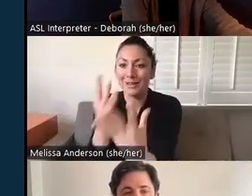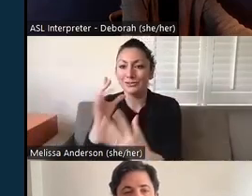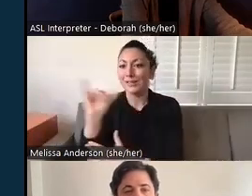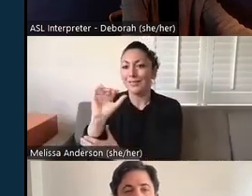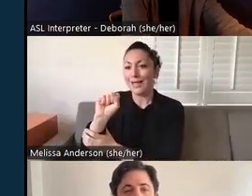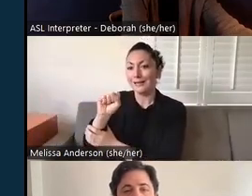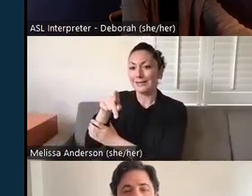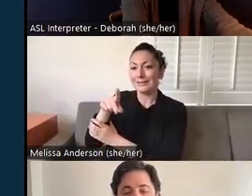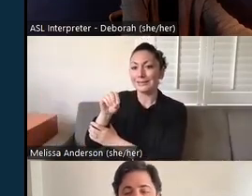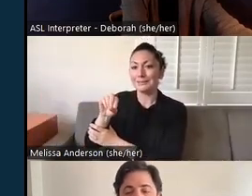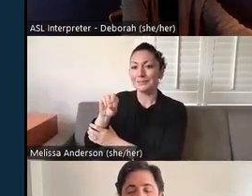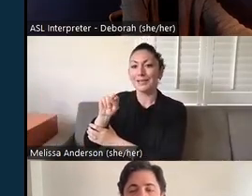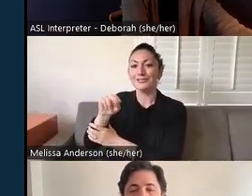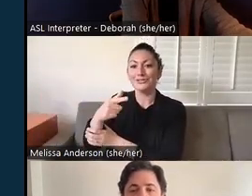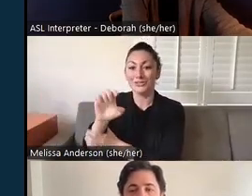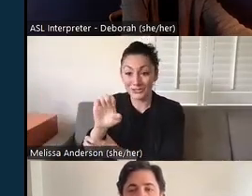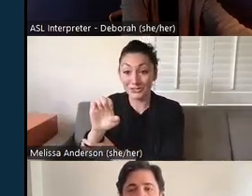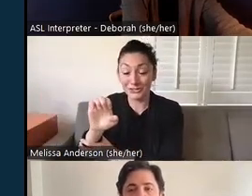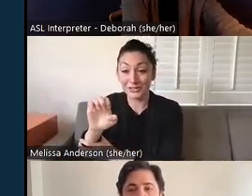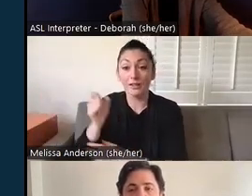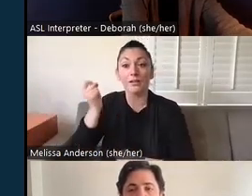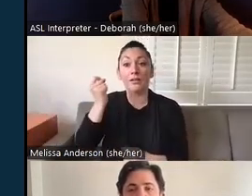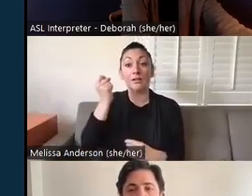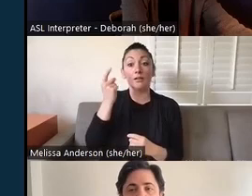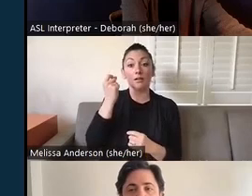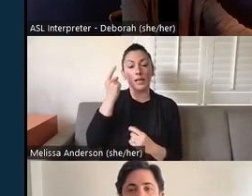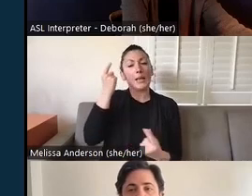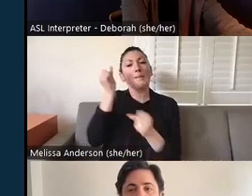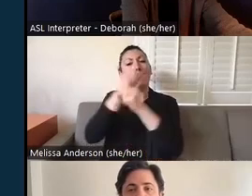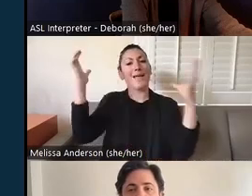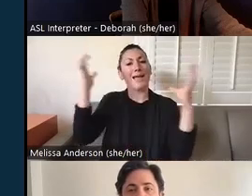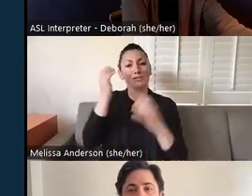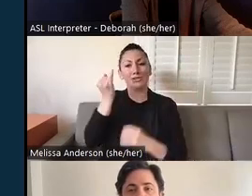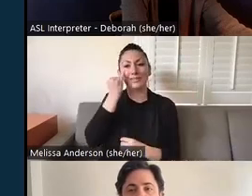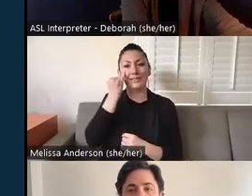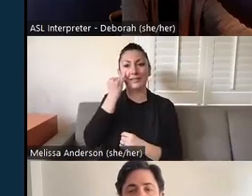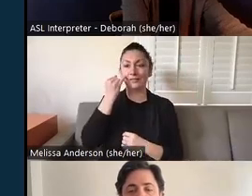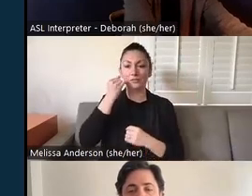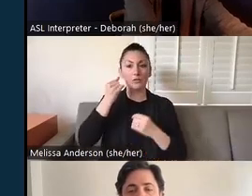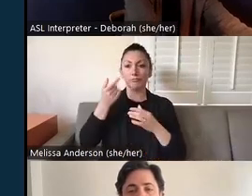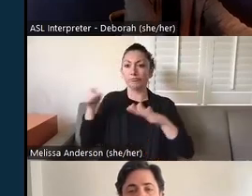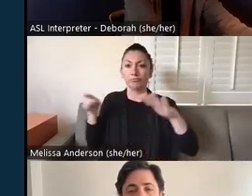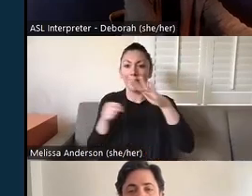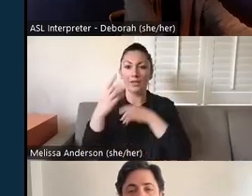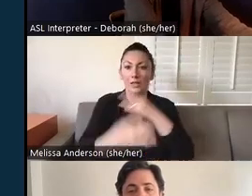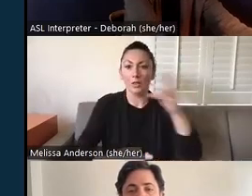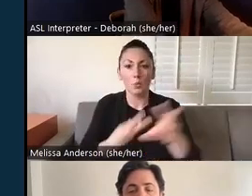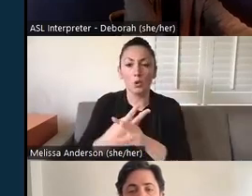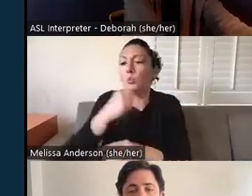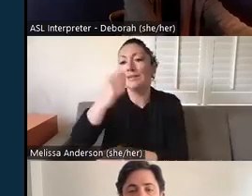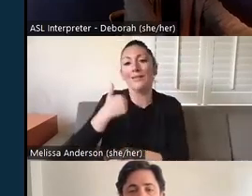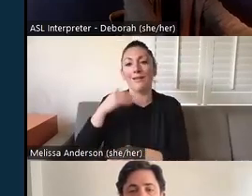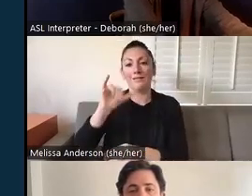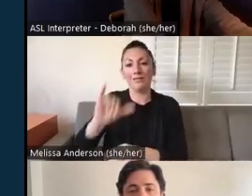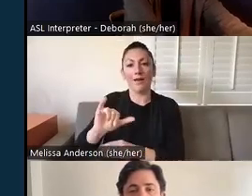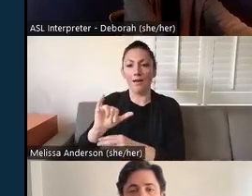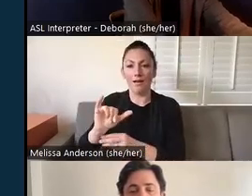things up as we live our lives. We are sponges. We have a constant input. Now imagine navigating